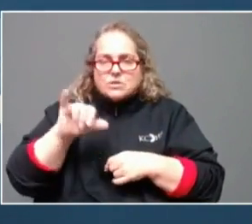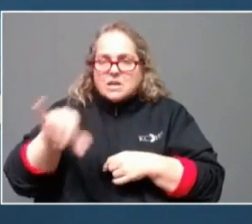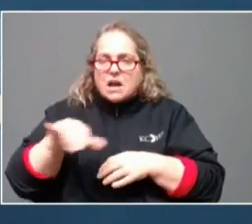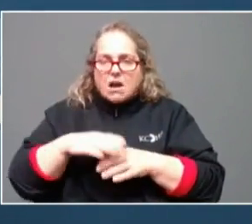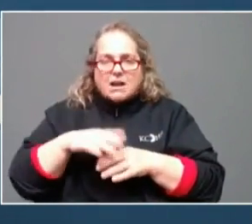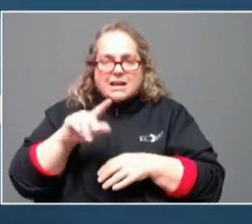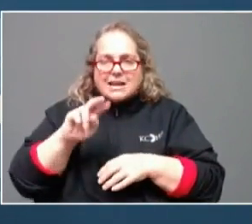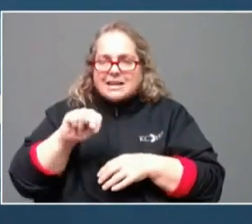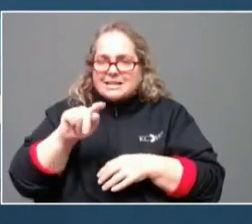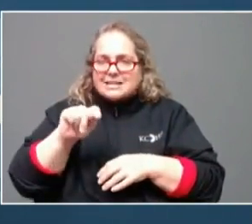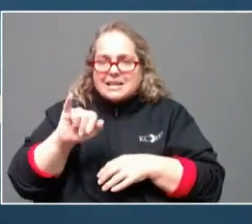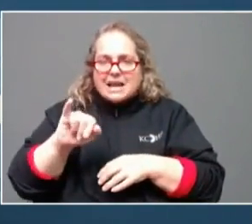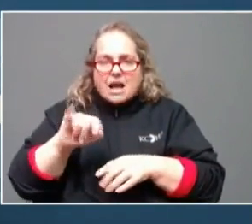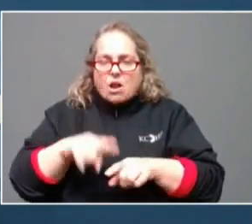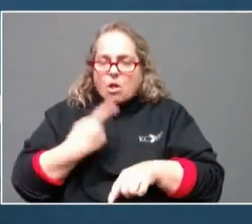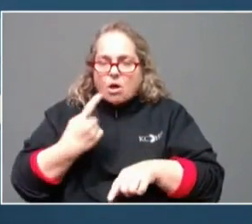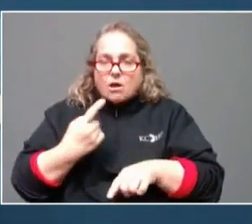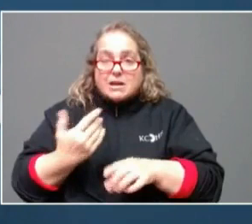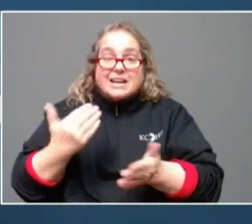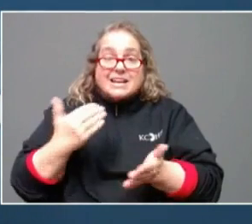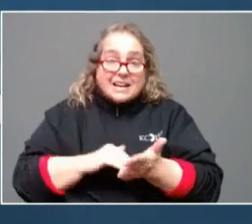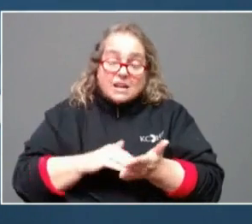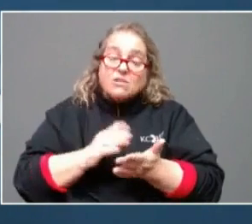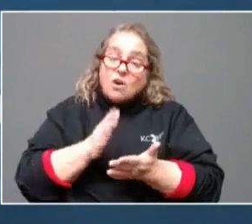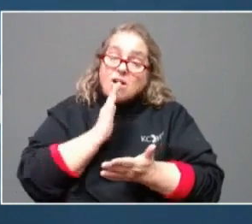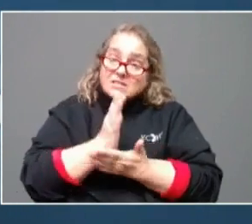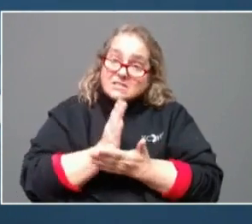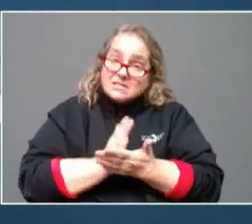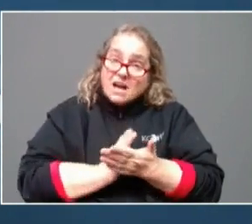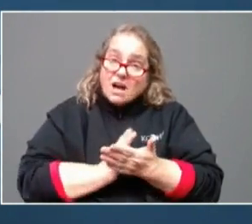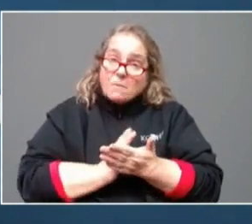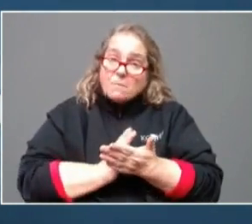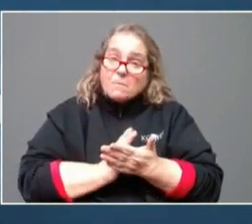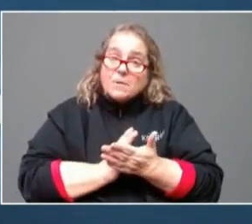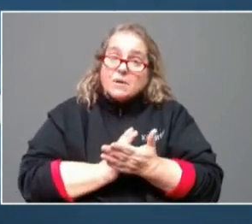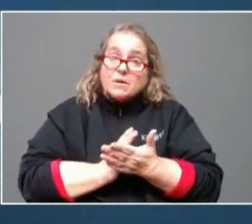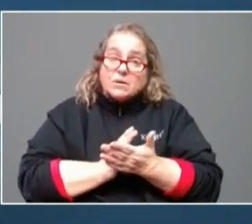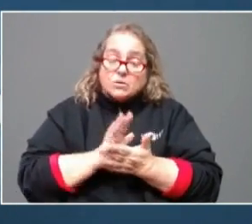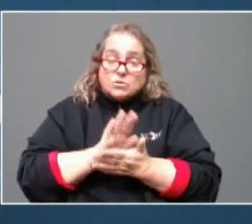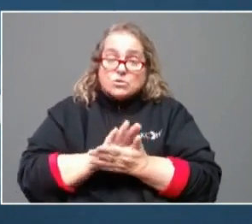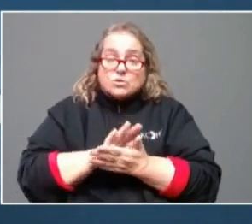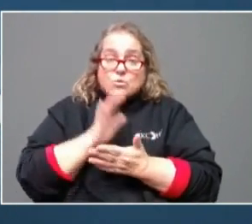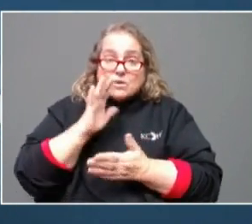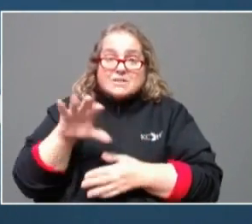some I am sure that are going to take a false security from when we start to